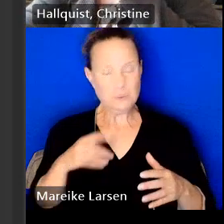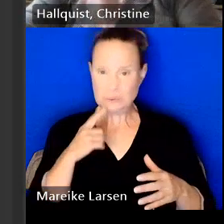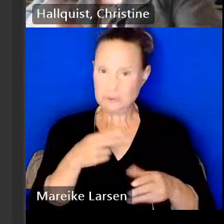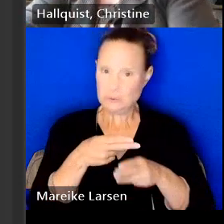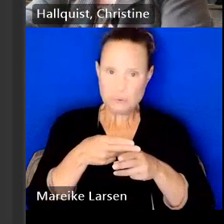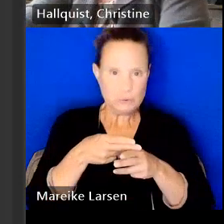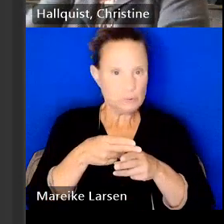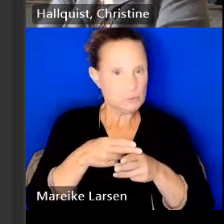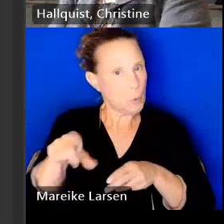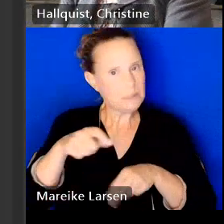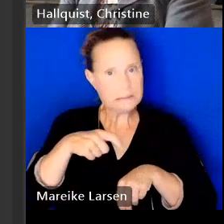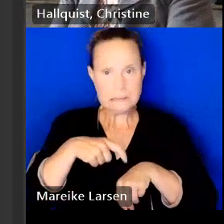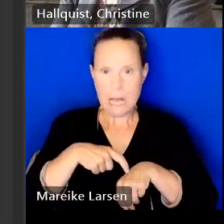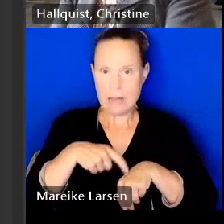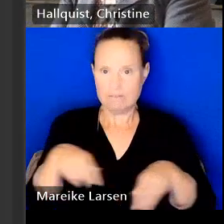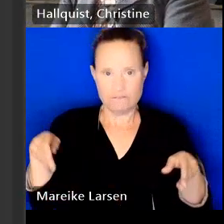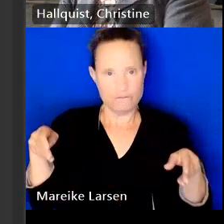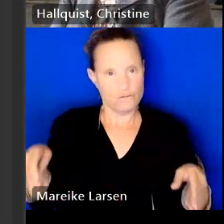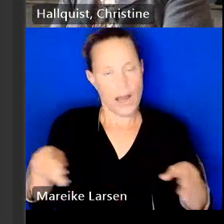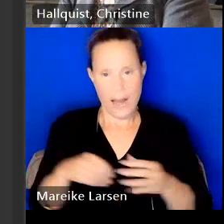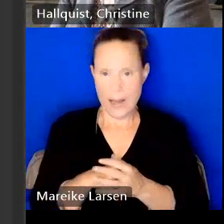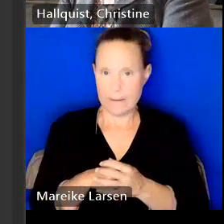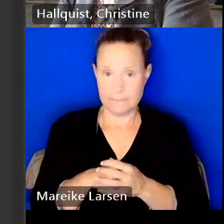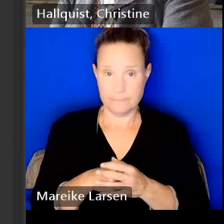Timeline we welcome any comments on it.